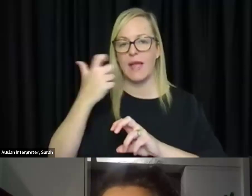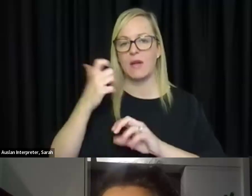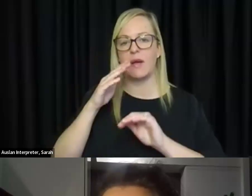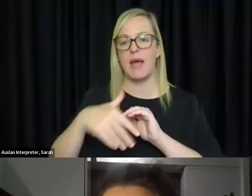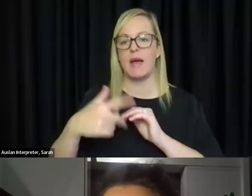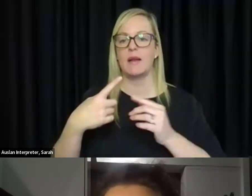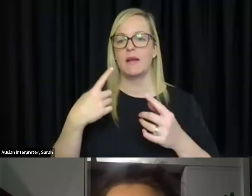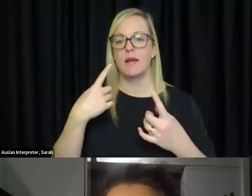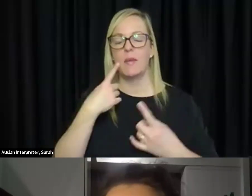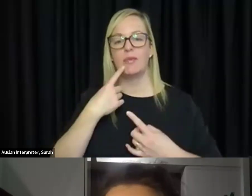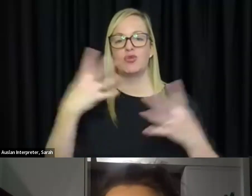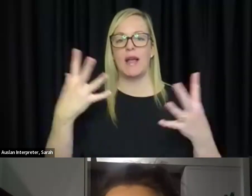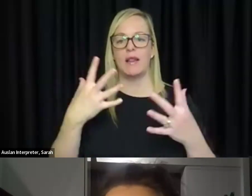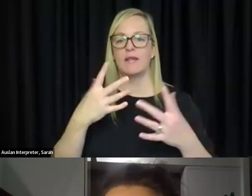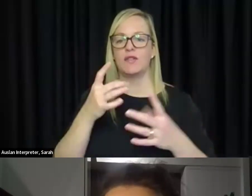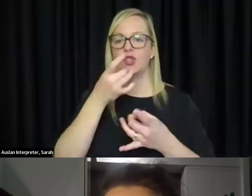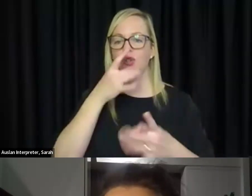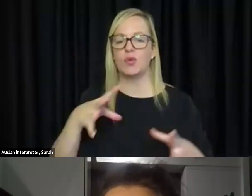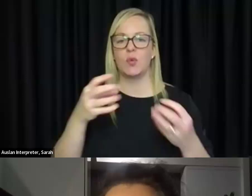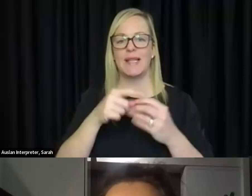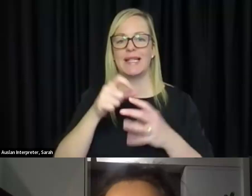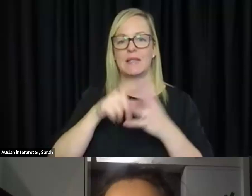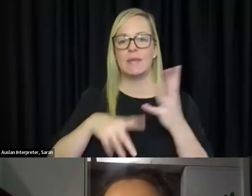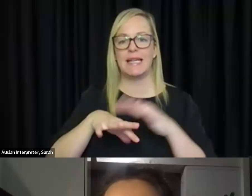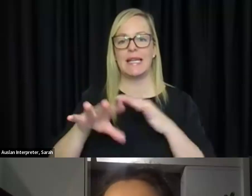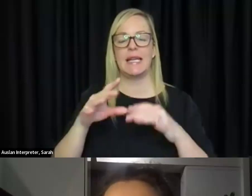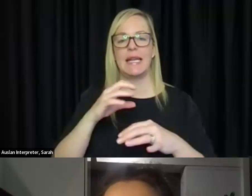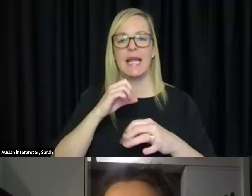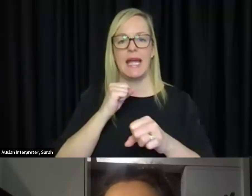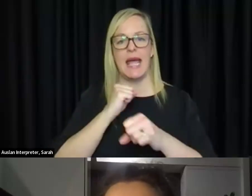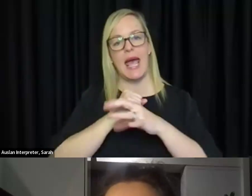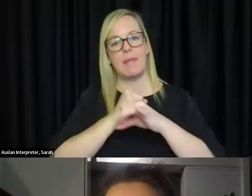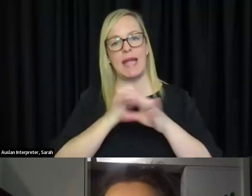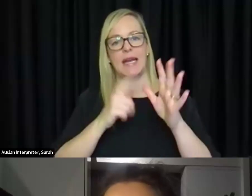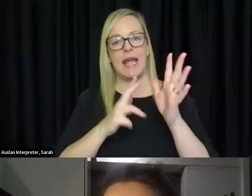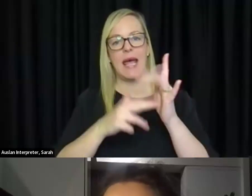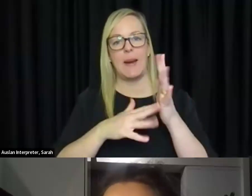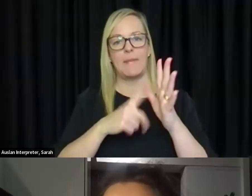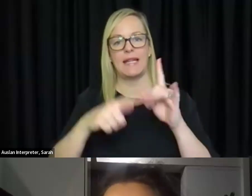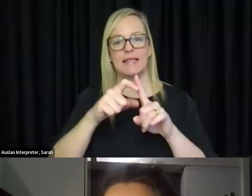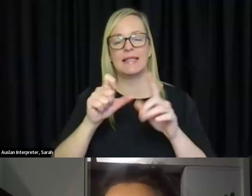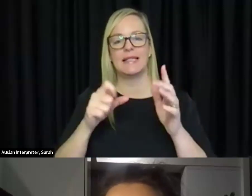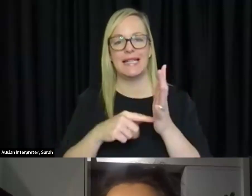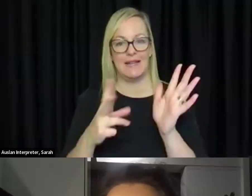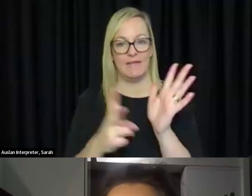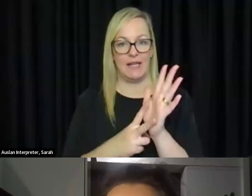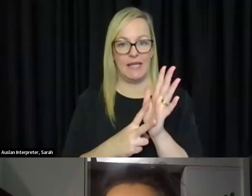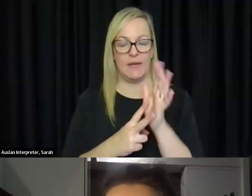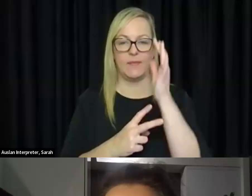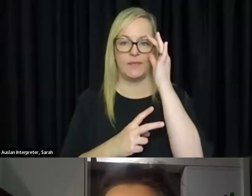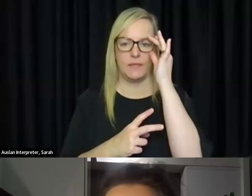disability in children's animated TV. How do these findings relate to the representation